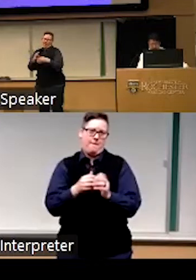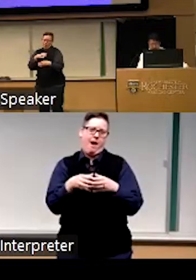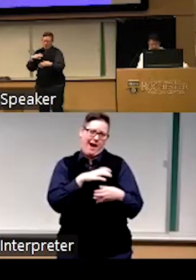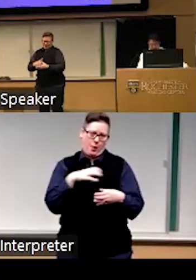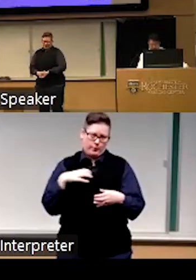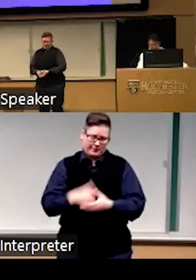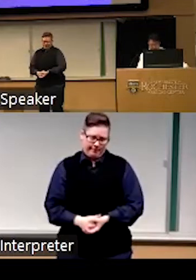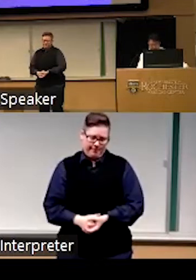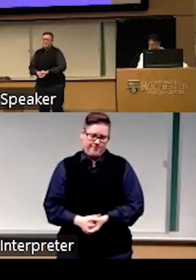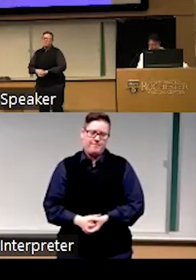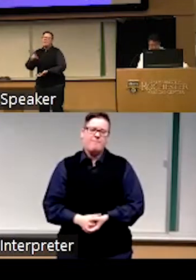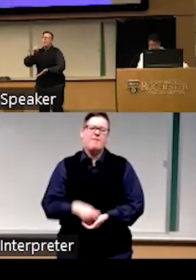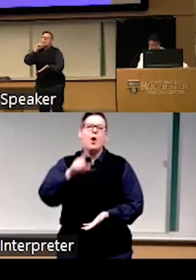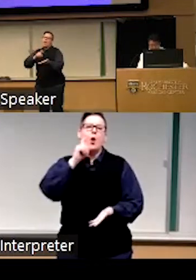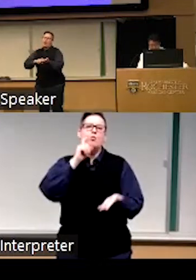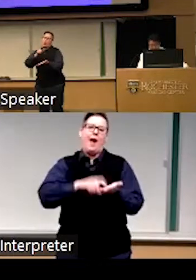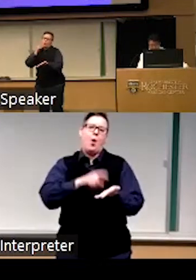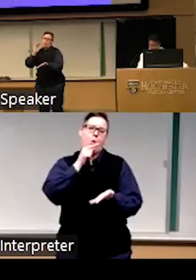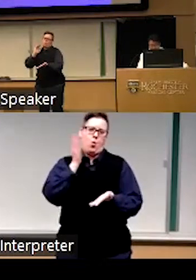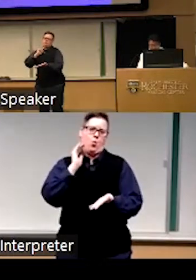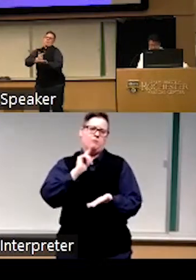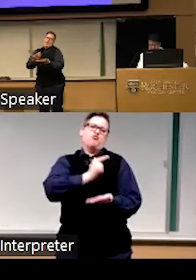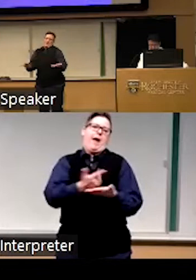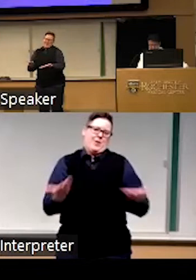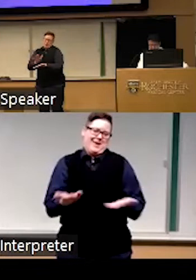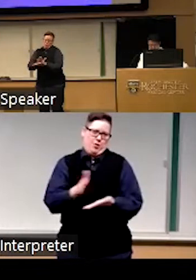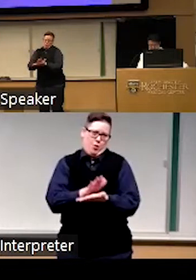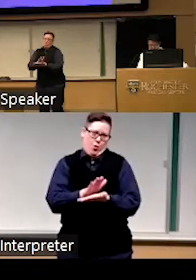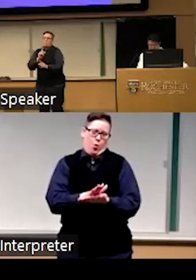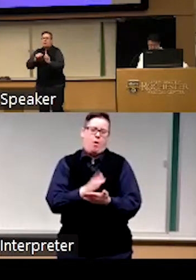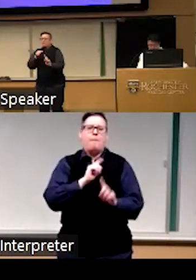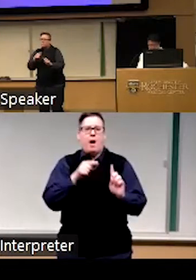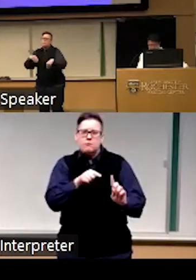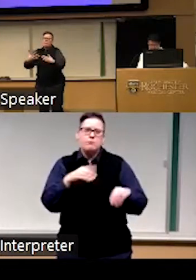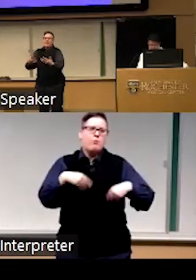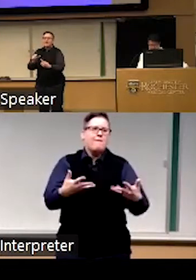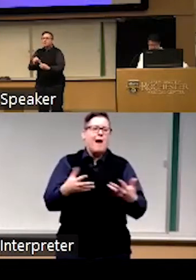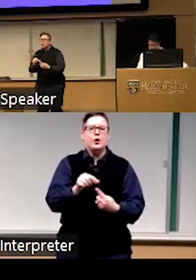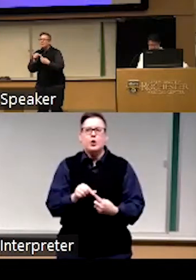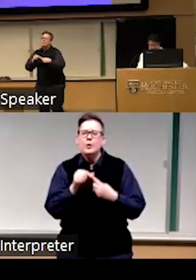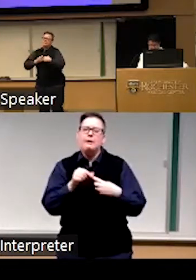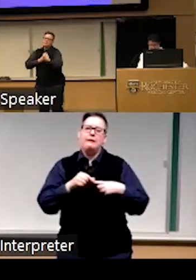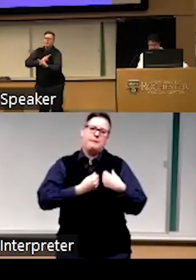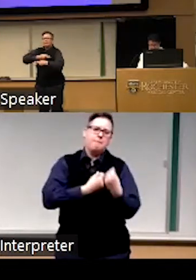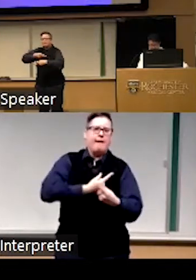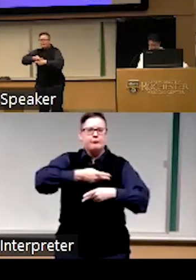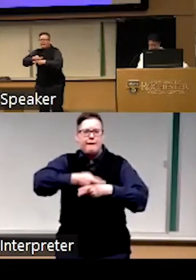this award recognizes alumnus of the school who has provided unique compassionate care of patients